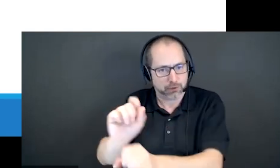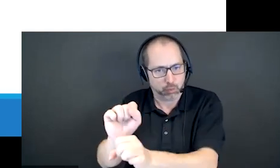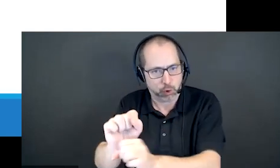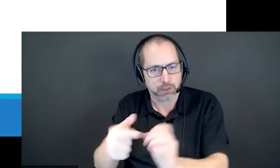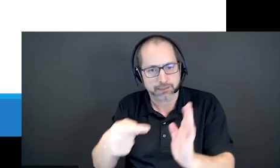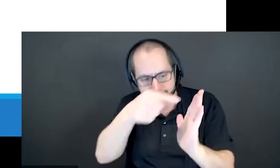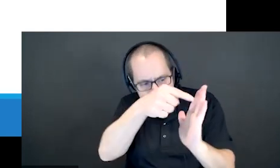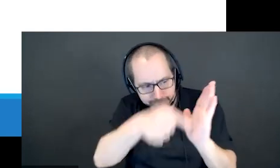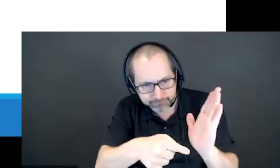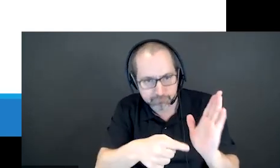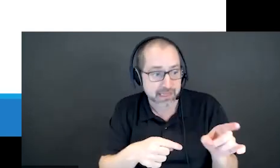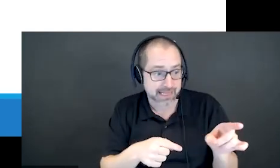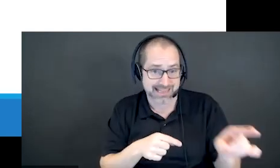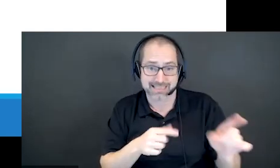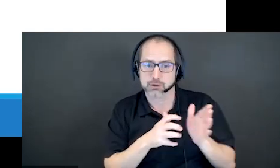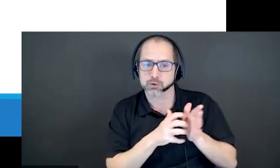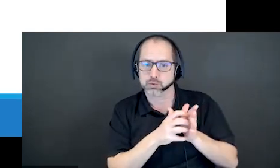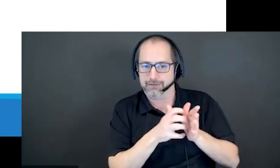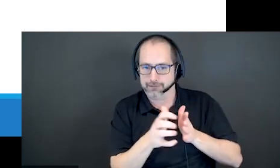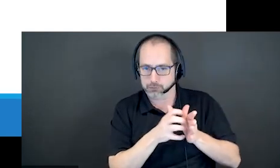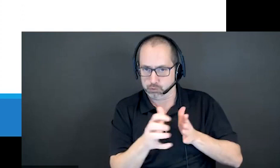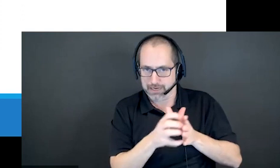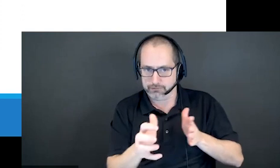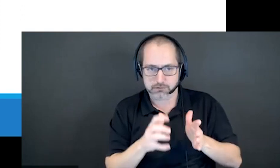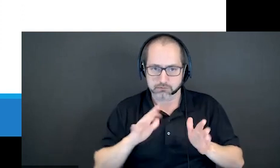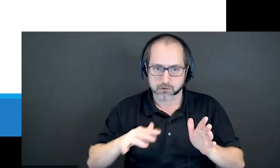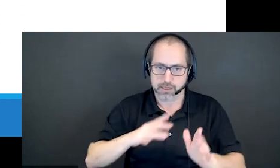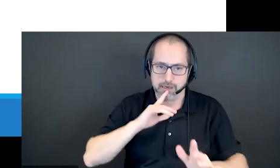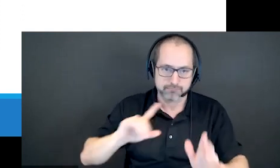our draft version of the document we're really excited that by the end of the week we should be